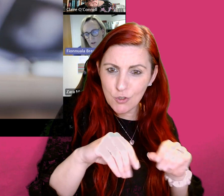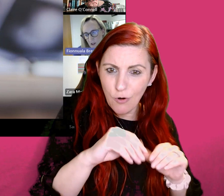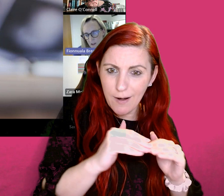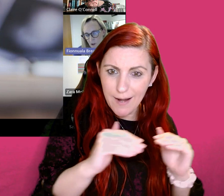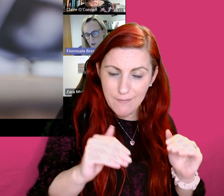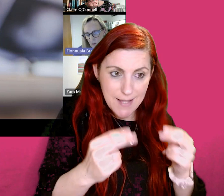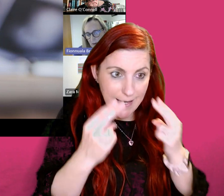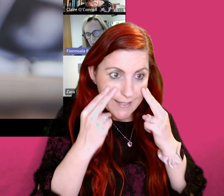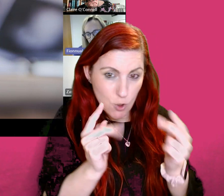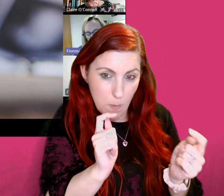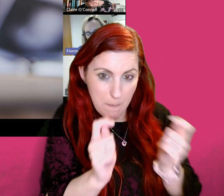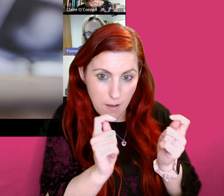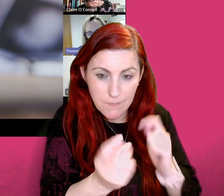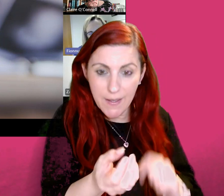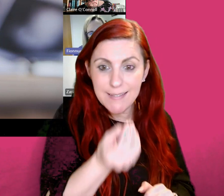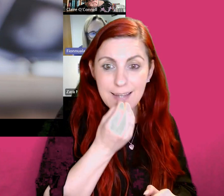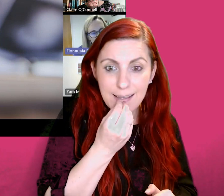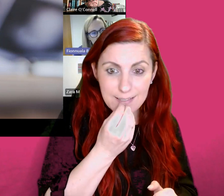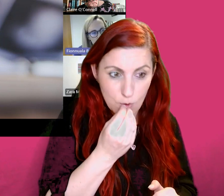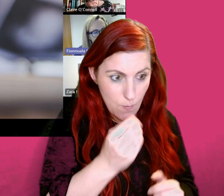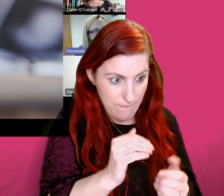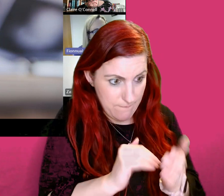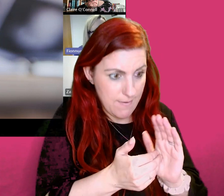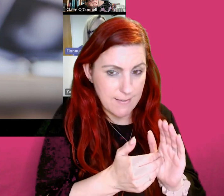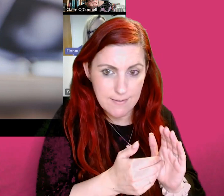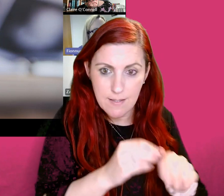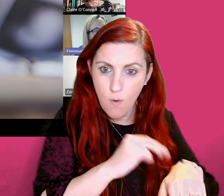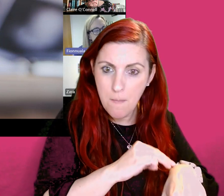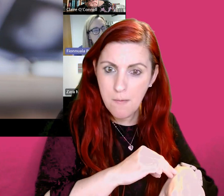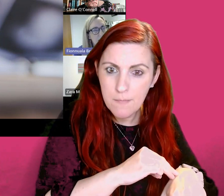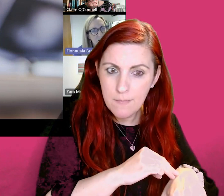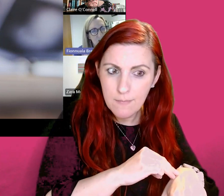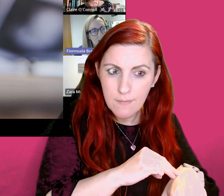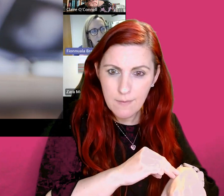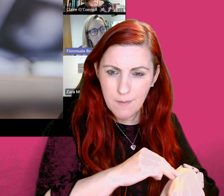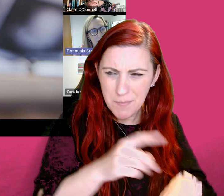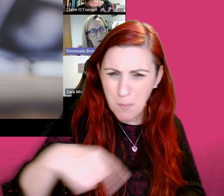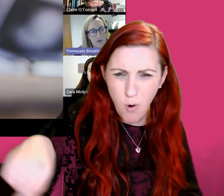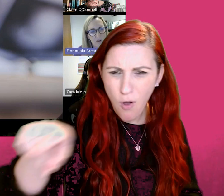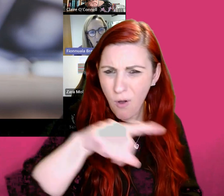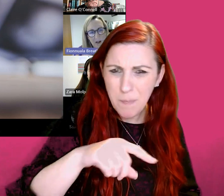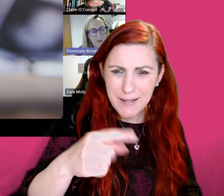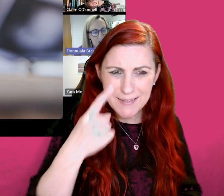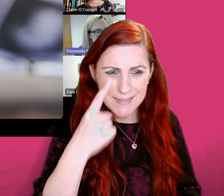their diet to correct them and that those women were all being seen and um offered kind of the